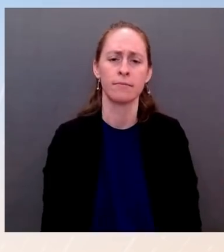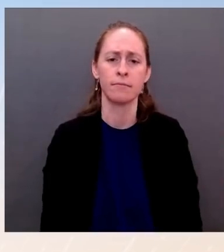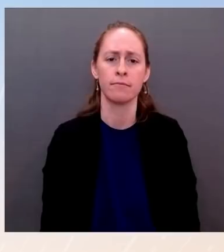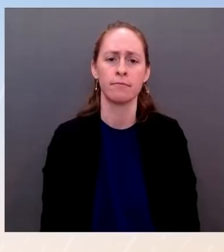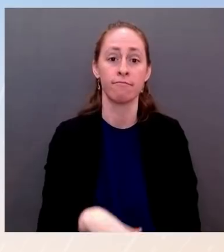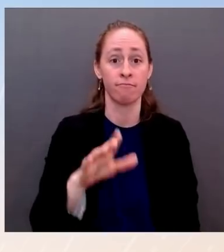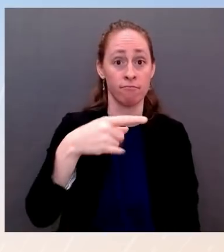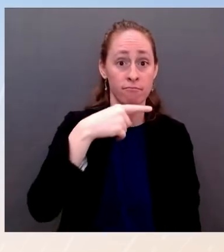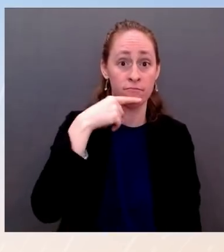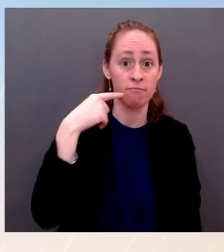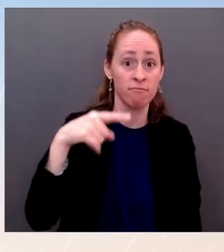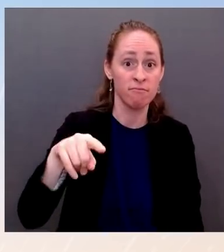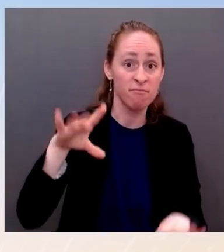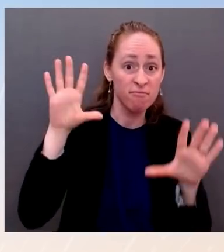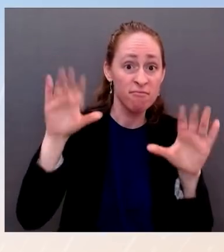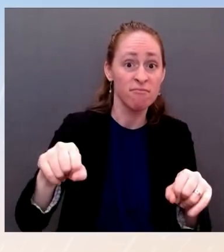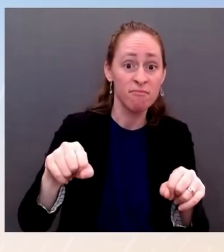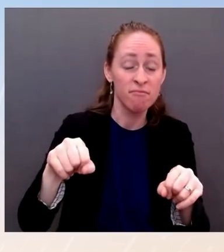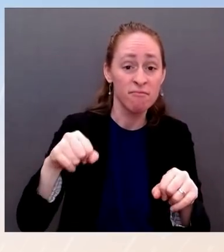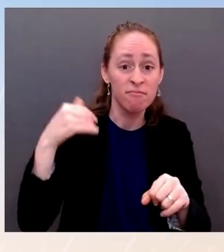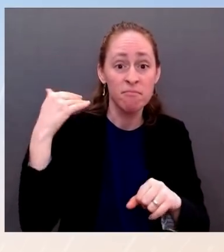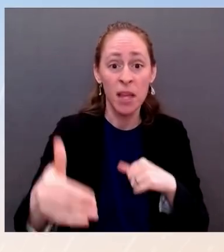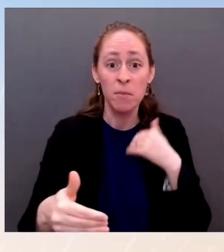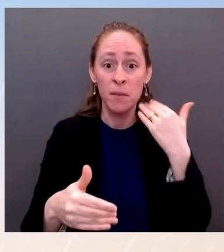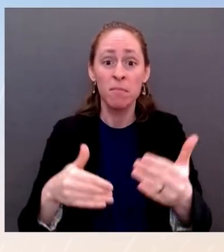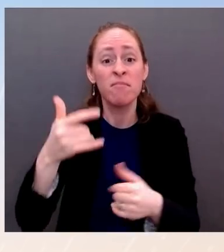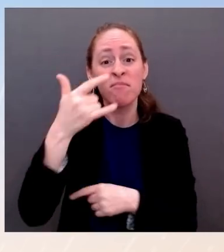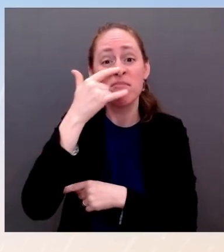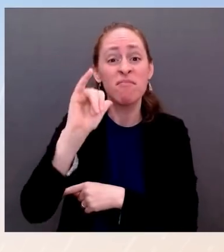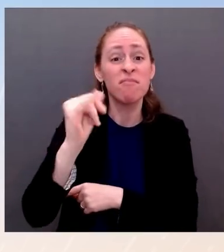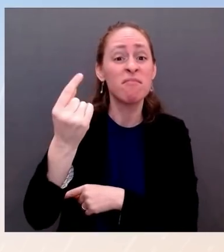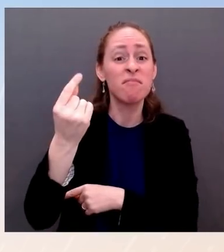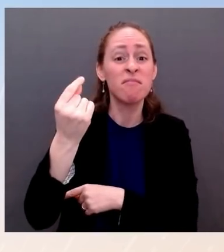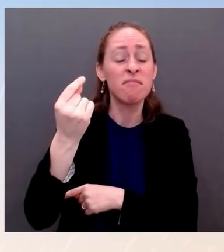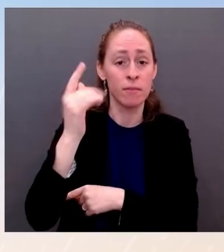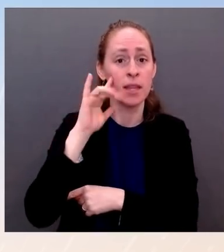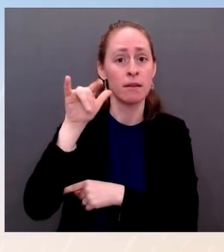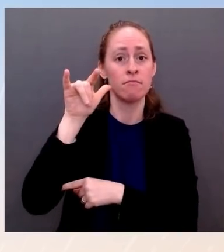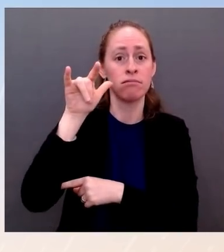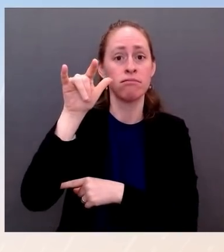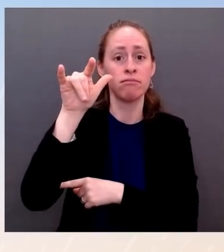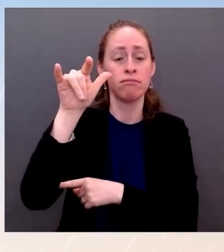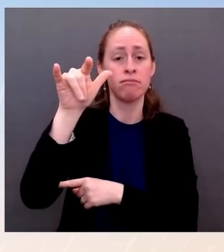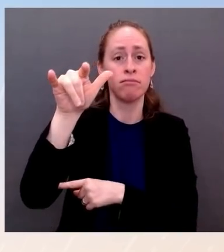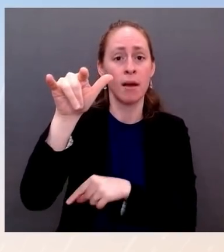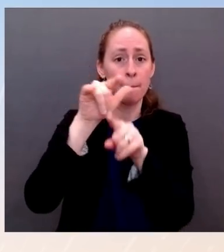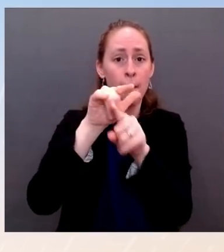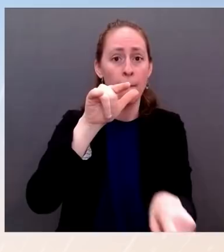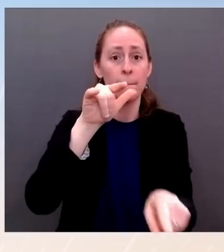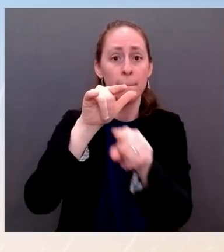without regard to their nationality. A subsequent ground invasion would involve the onslaught of a massive force.